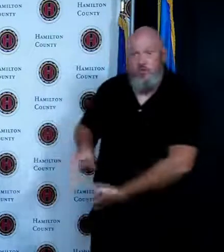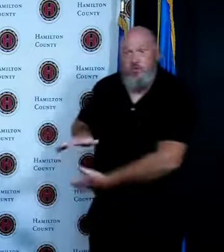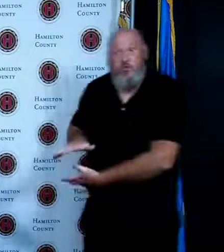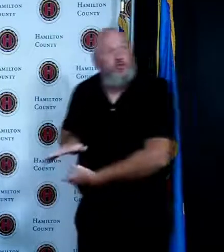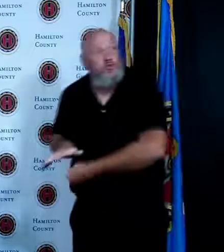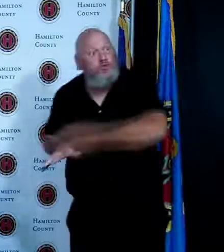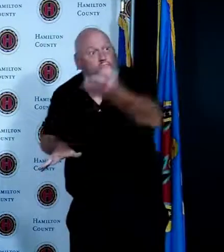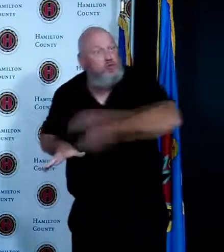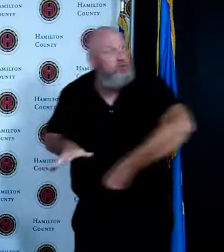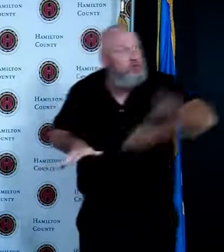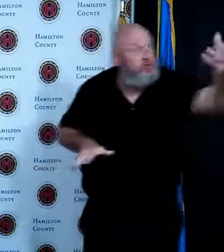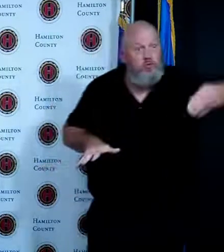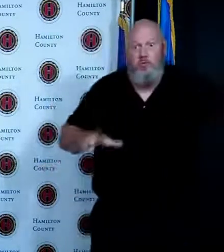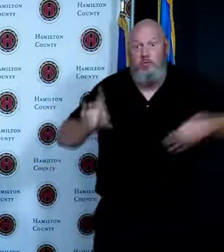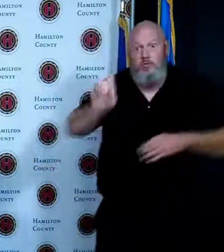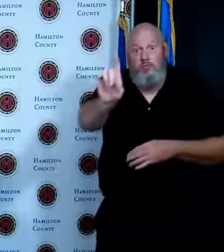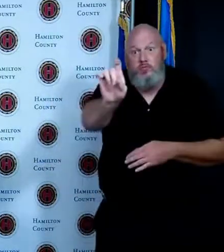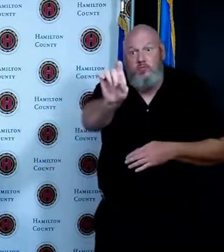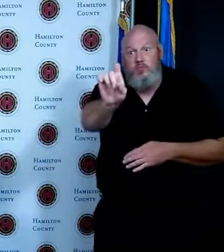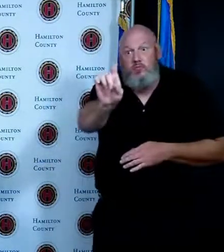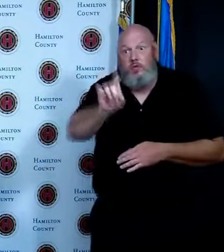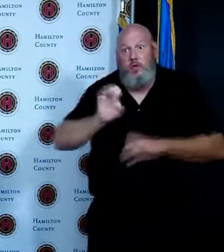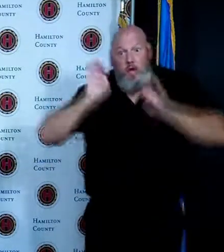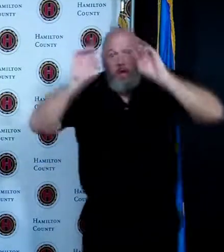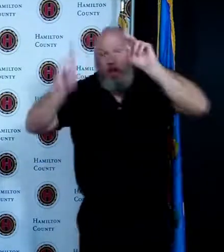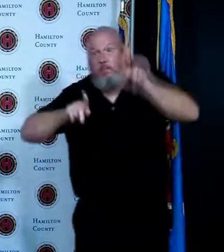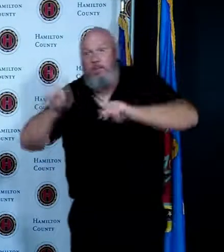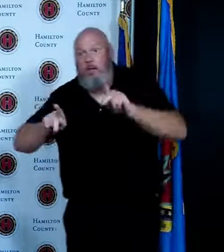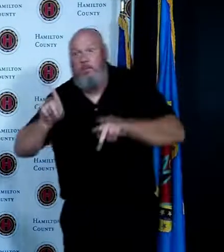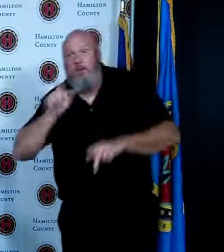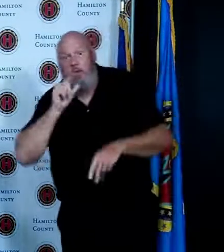educate people who aren't wearing masks you can say hey here's a mask and you